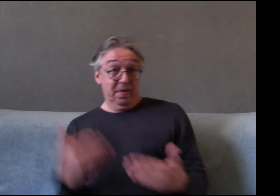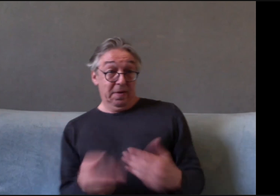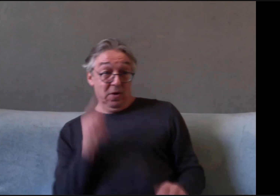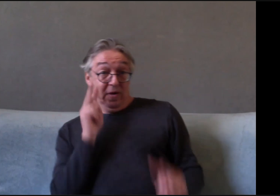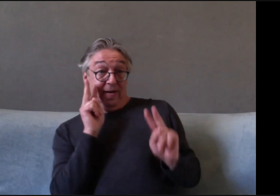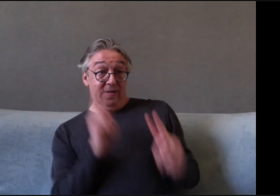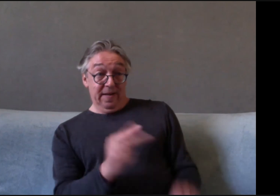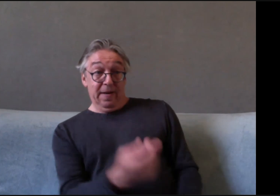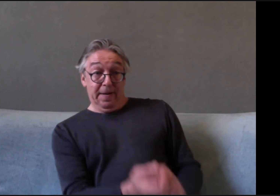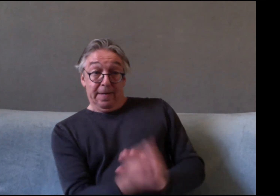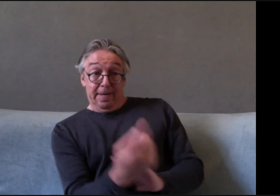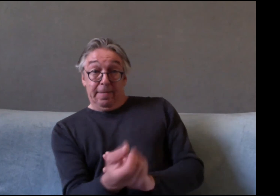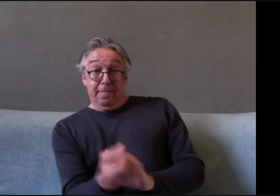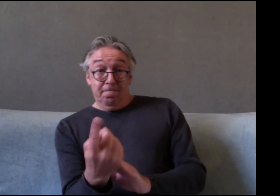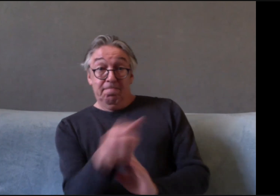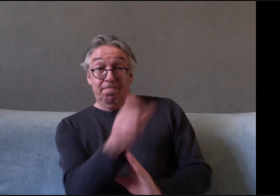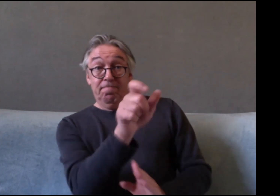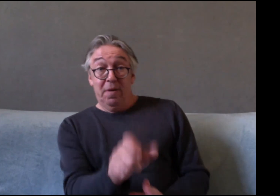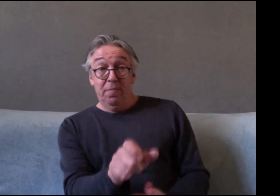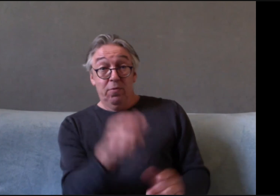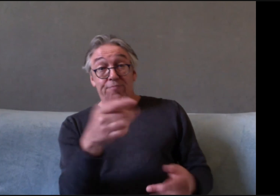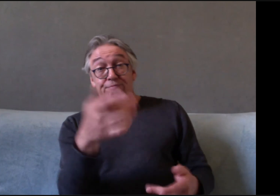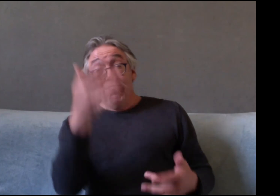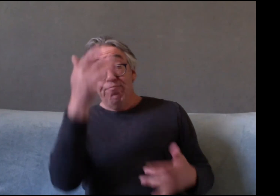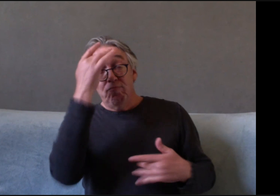and persons with chronic diseases have been left out.